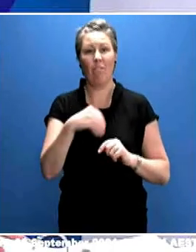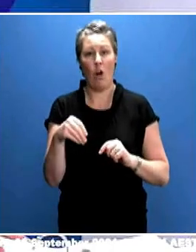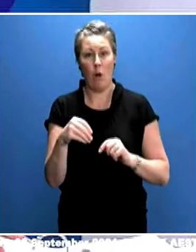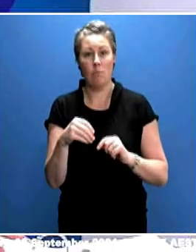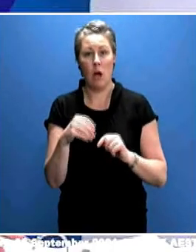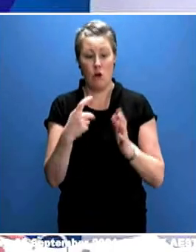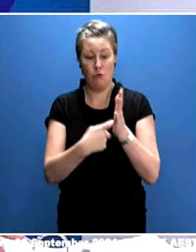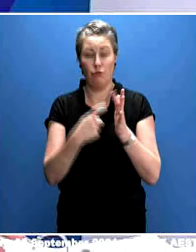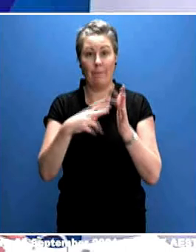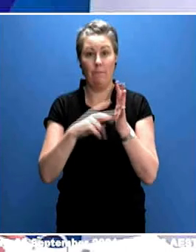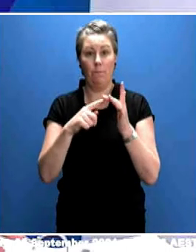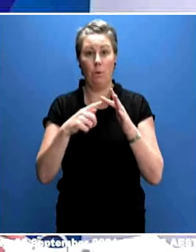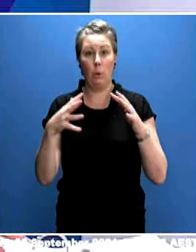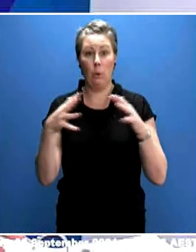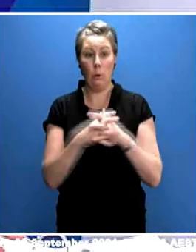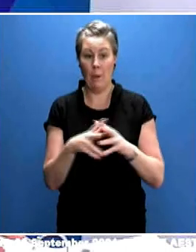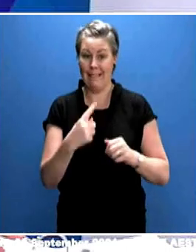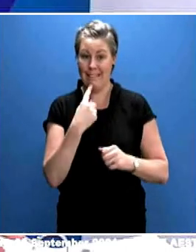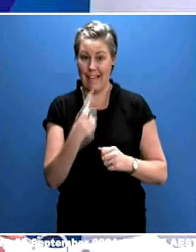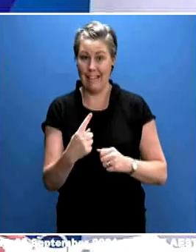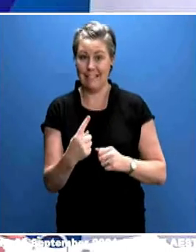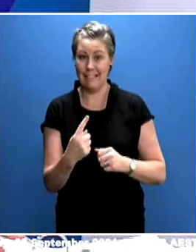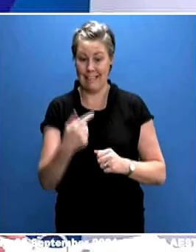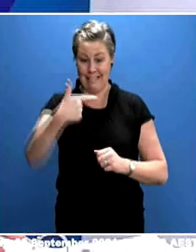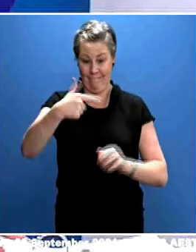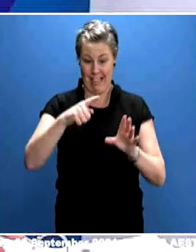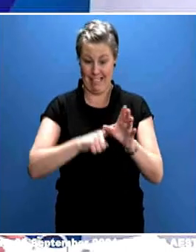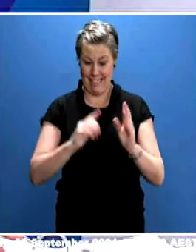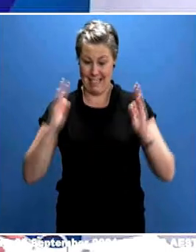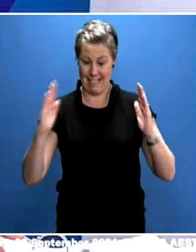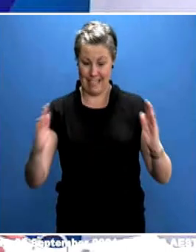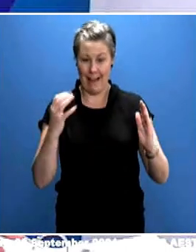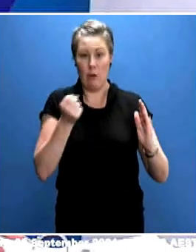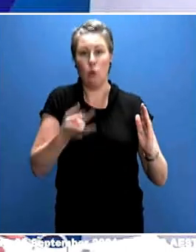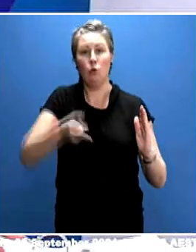admissions 219 children over 7 years, and then it breaks up the numbers that